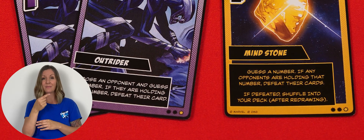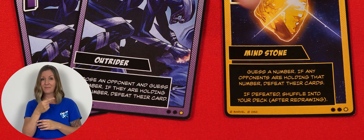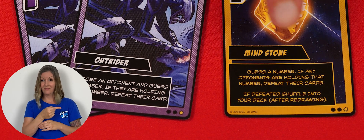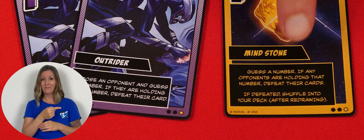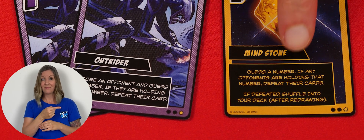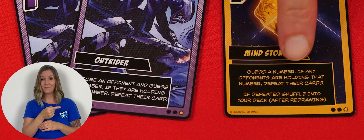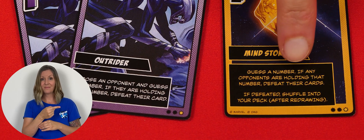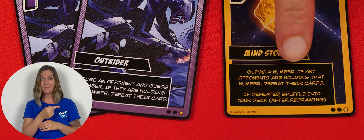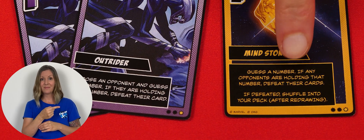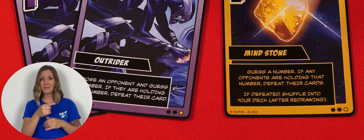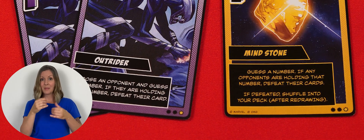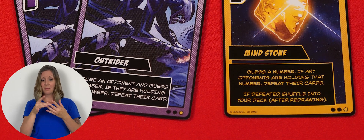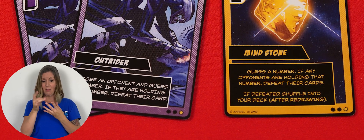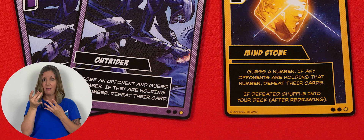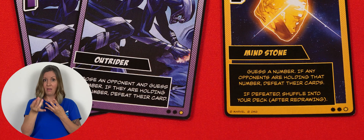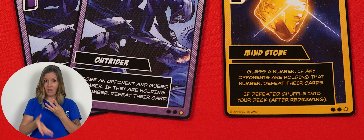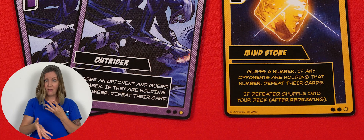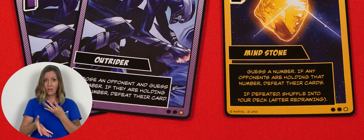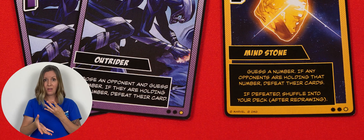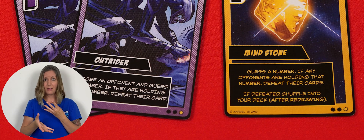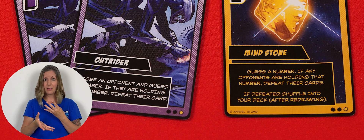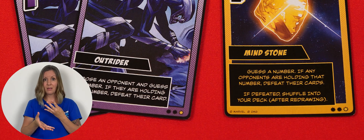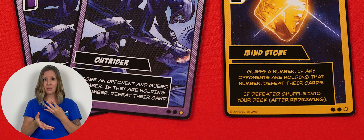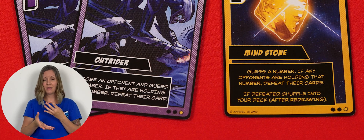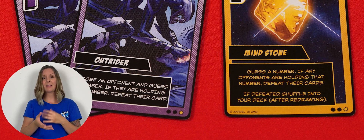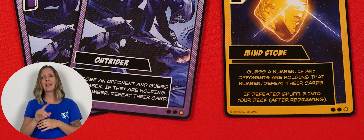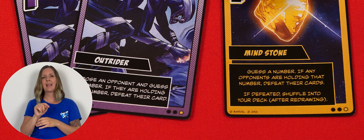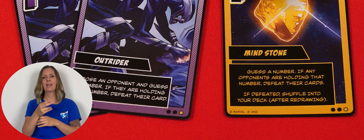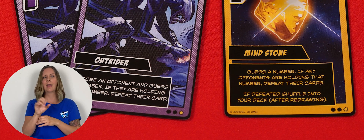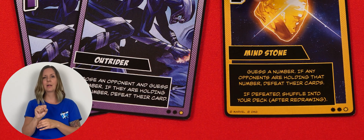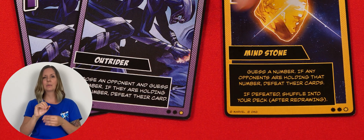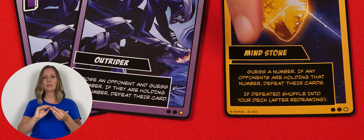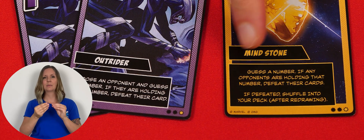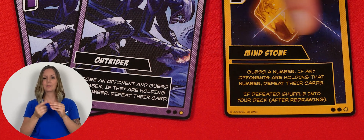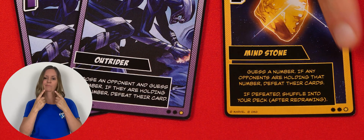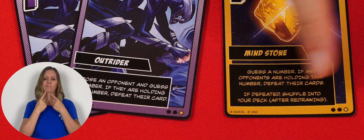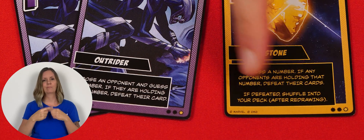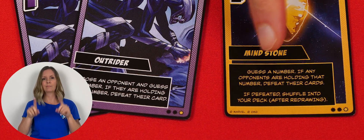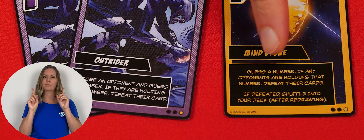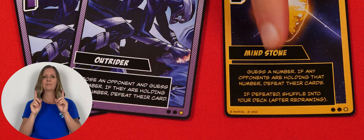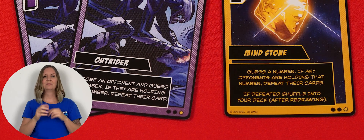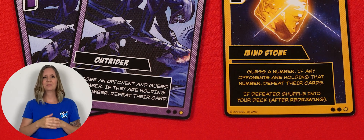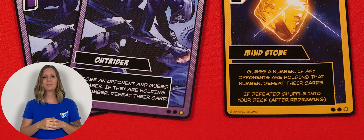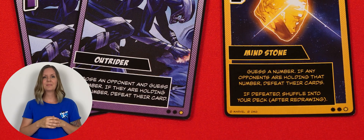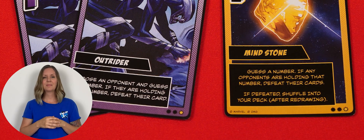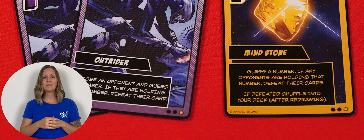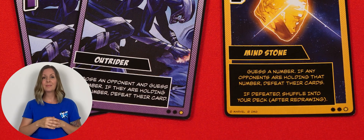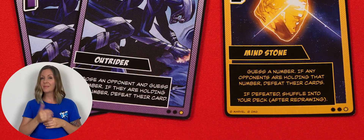except that its effect is even stronger. When this is played, as it says here, Thanos declares